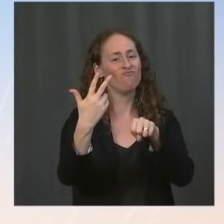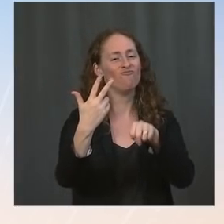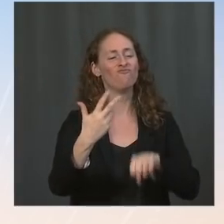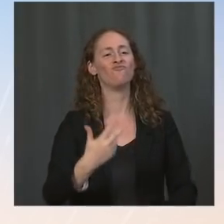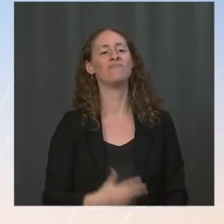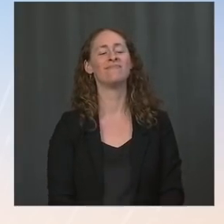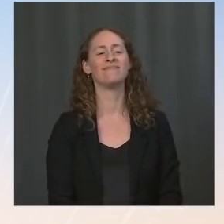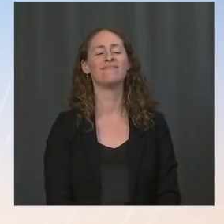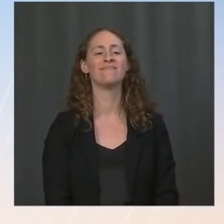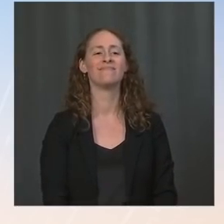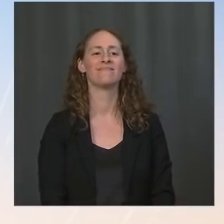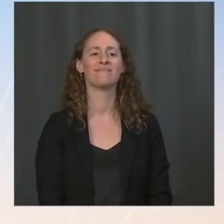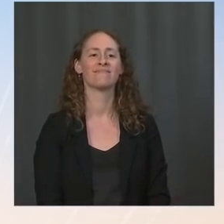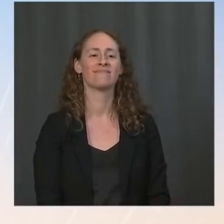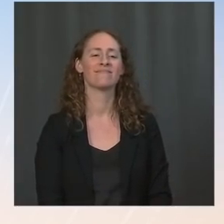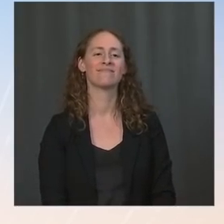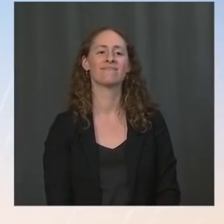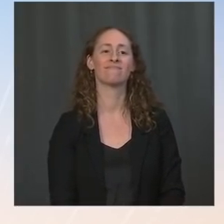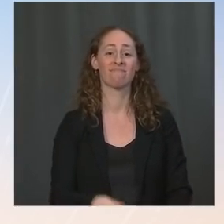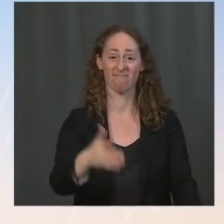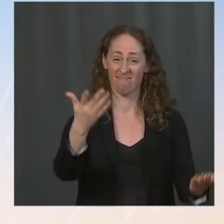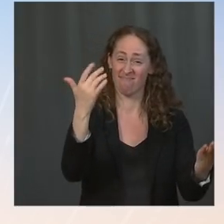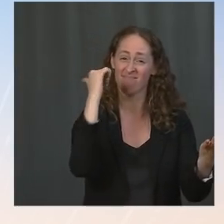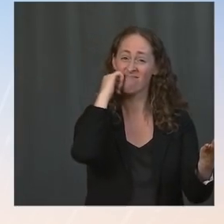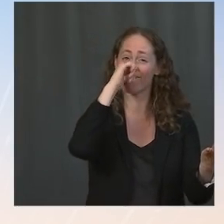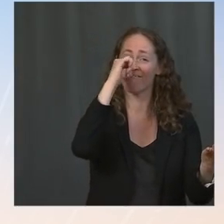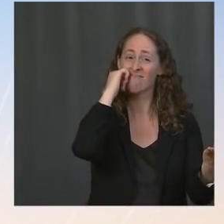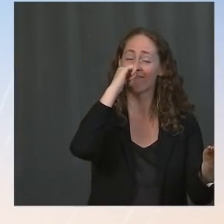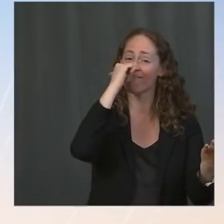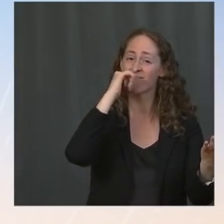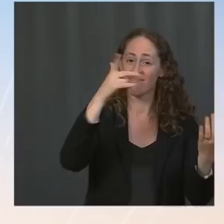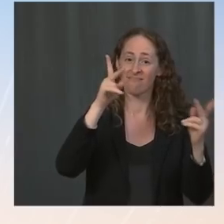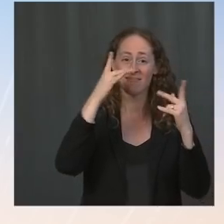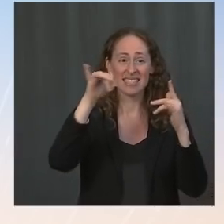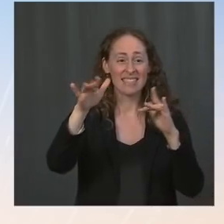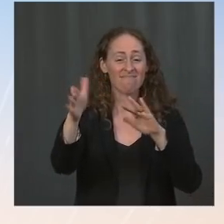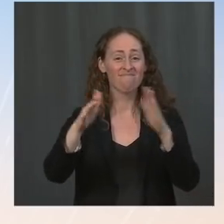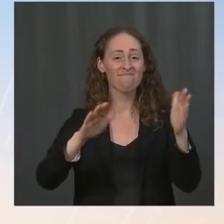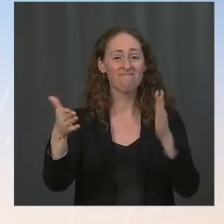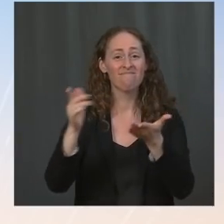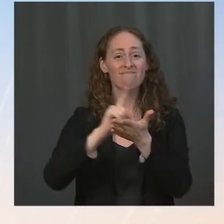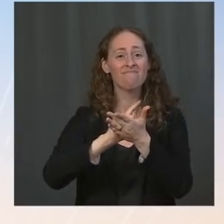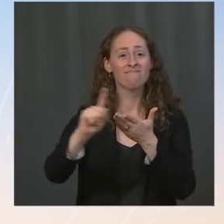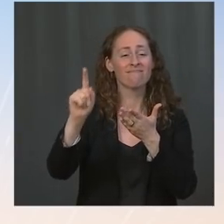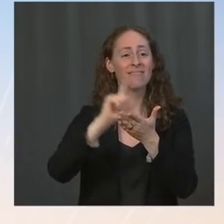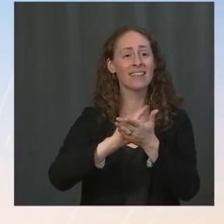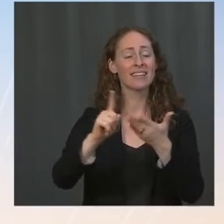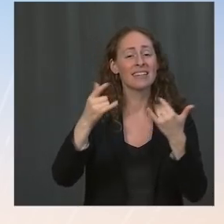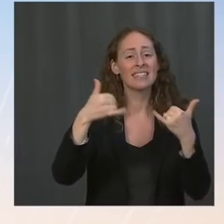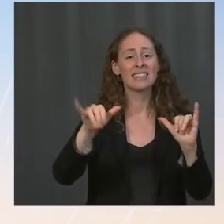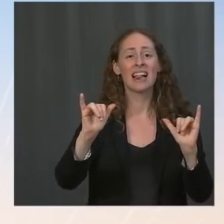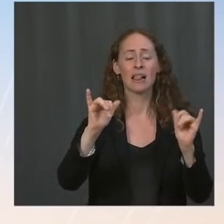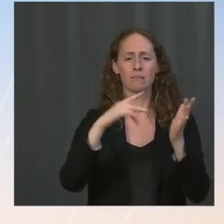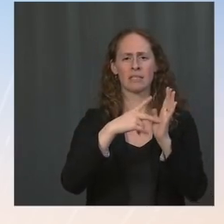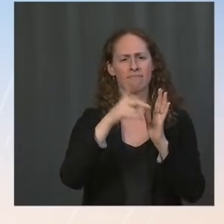of thousands of people every week -- you have to rely on strong and capable team members, and you have to --